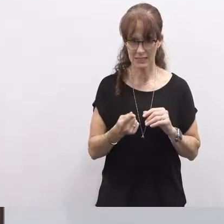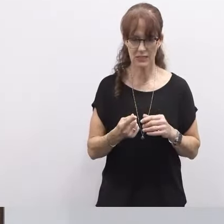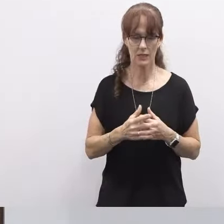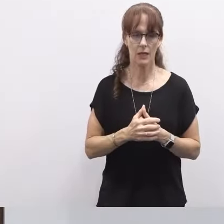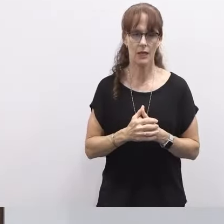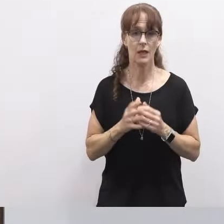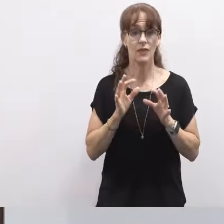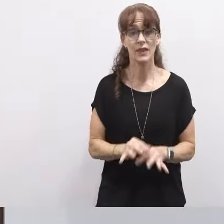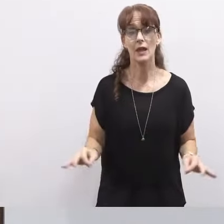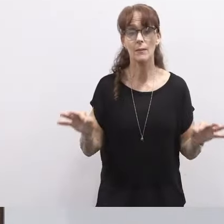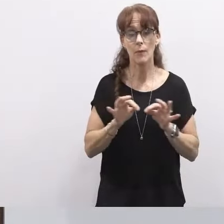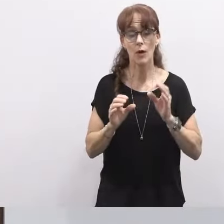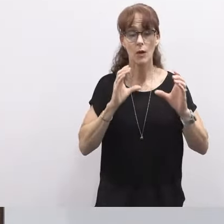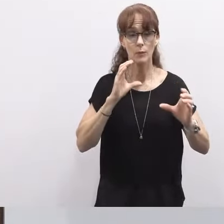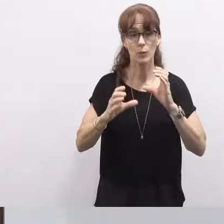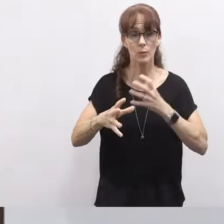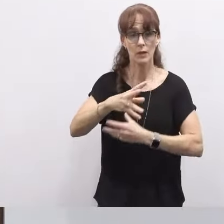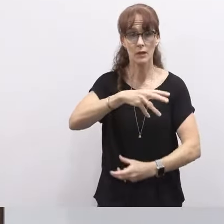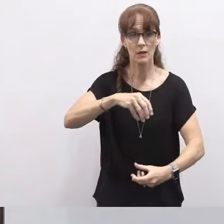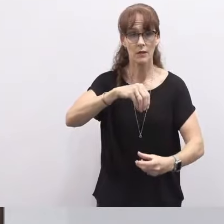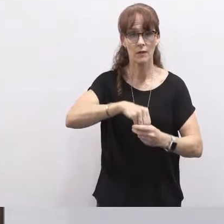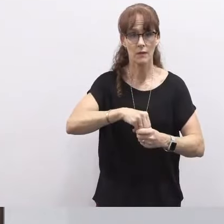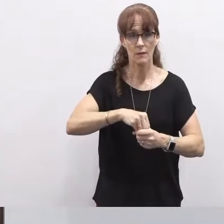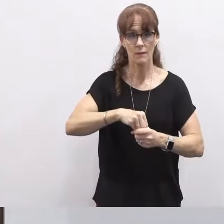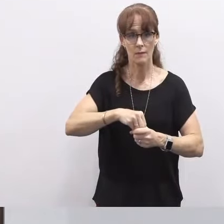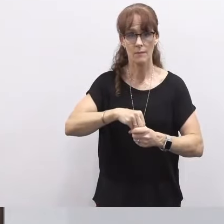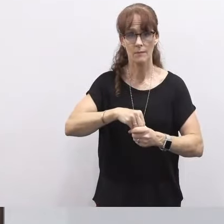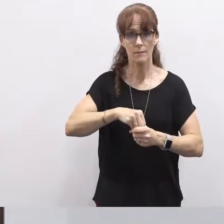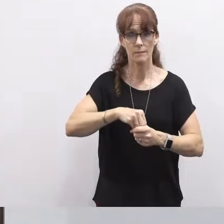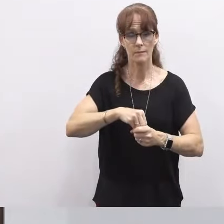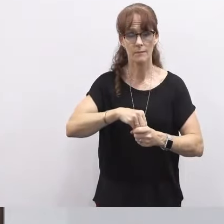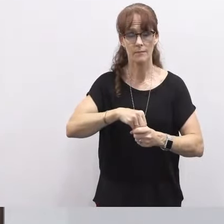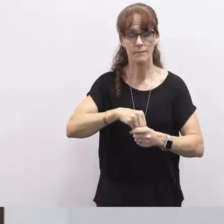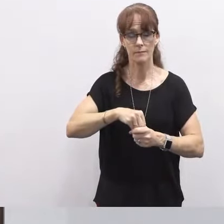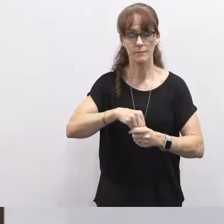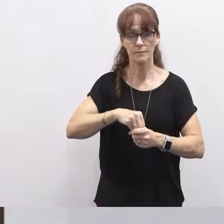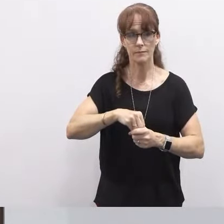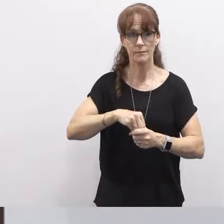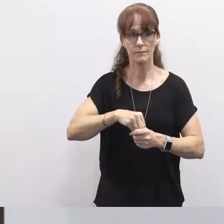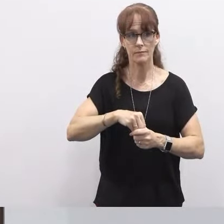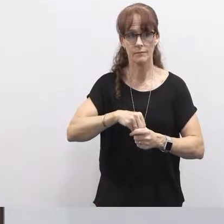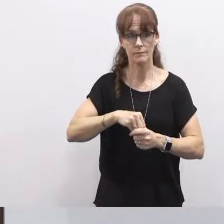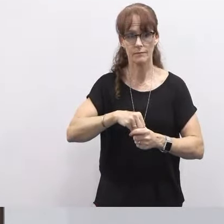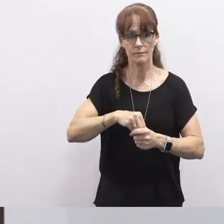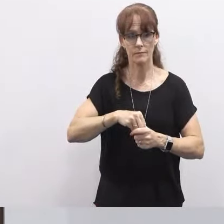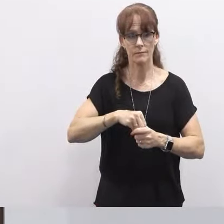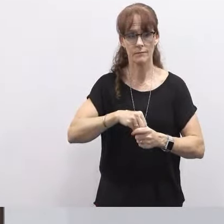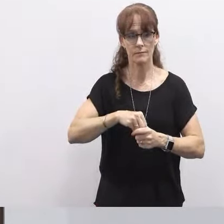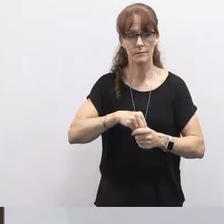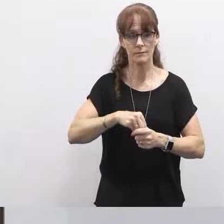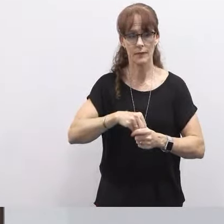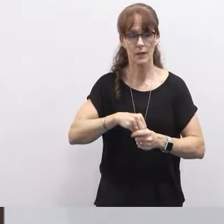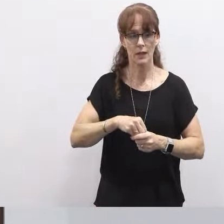The importance of community engagement here is trying to capture folks that aren't gonna go to our website,